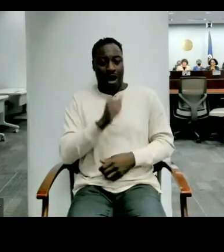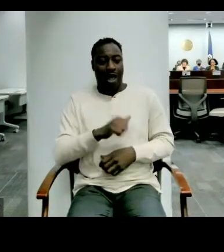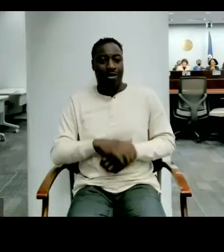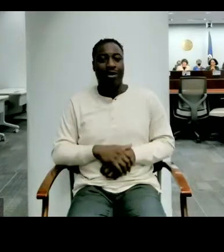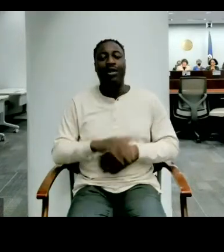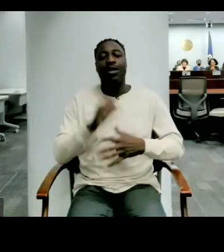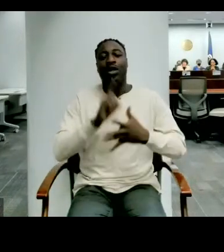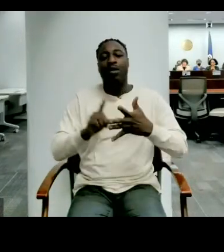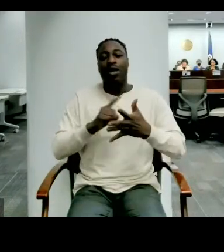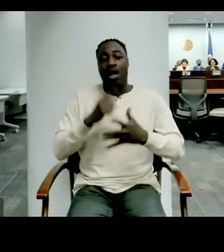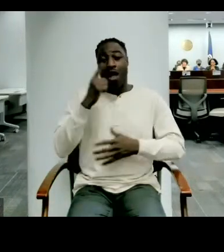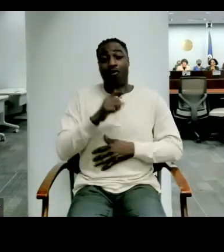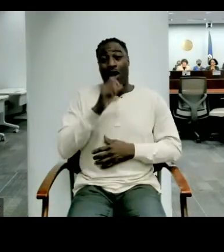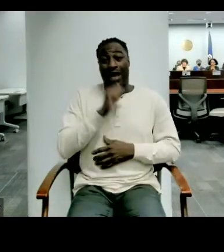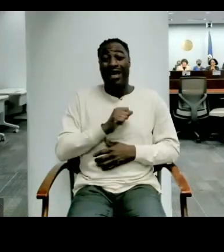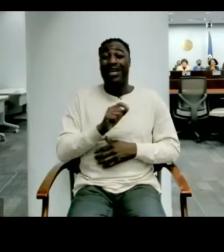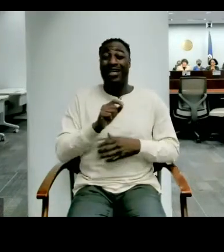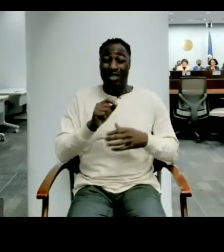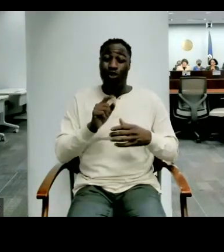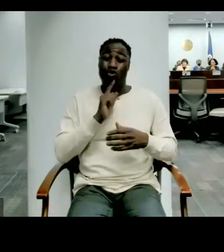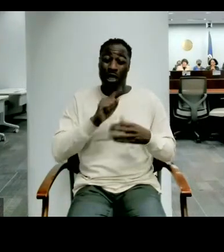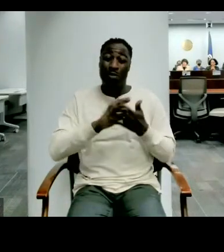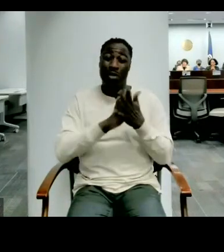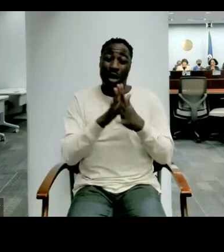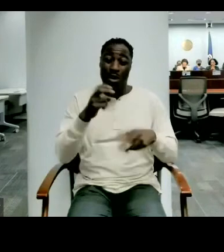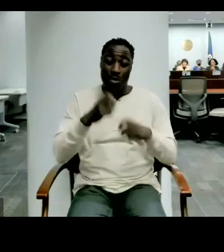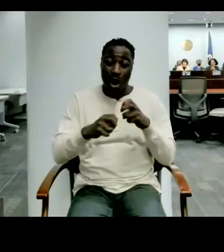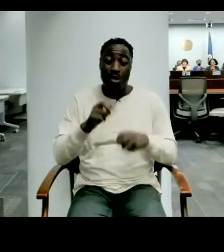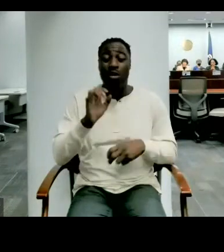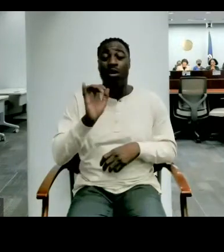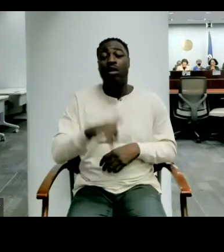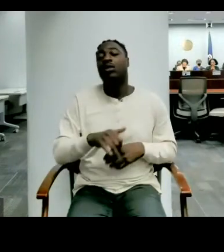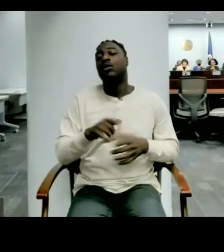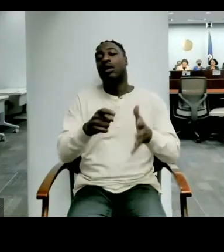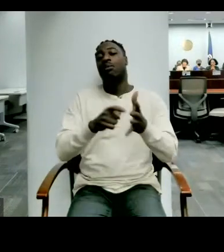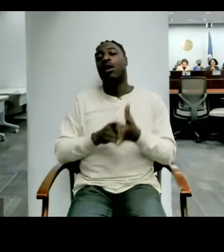persistent and wide spread problem that demands much more of the EEOC's attention.